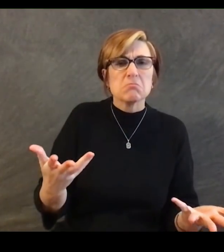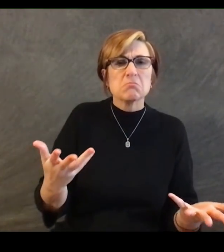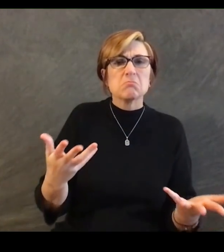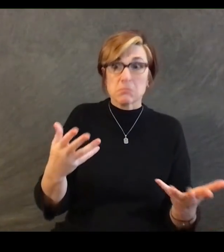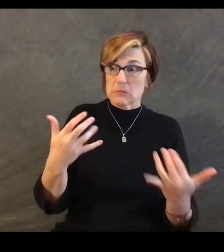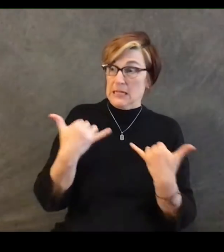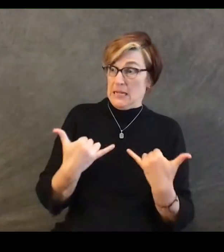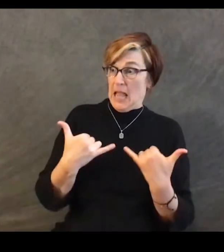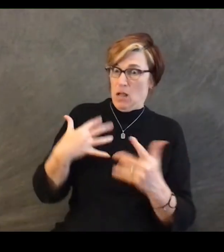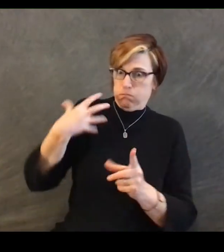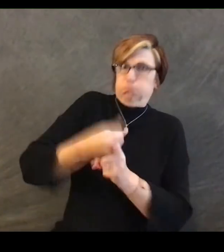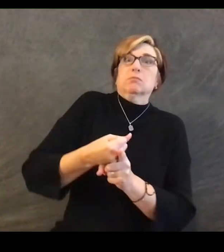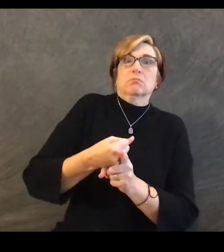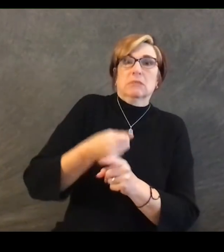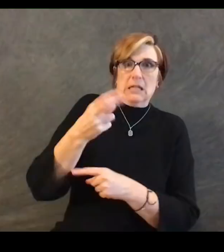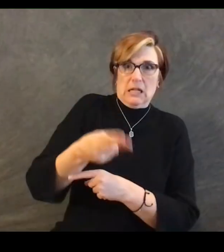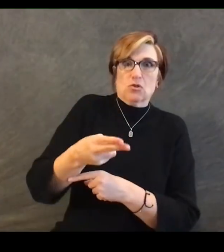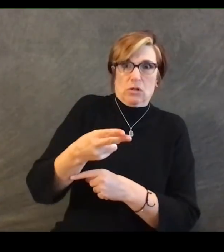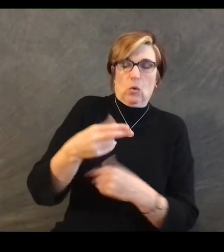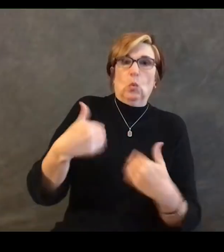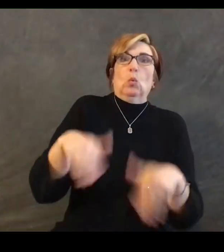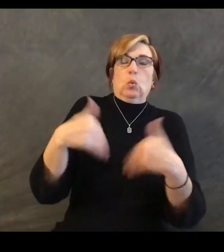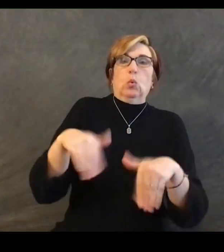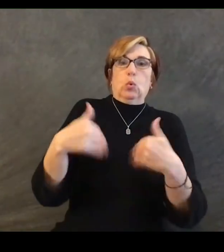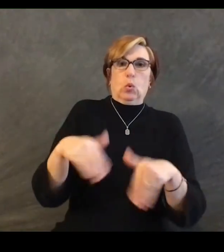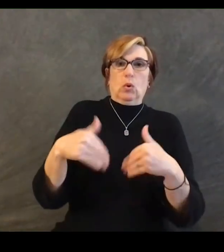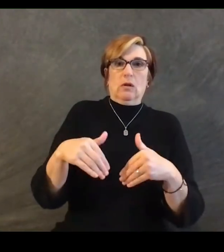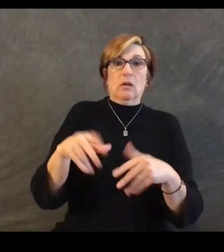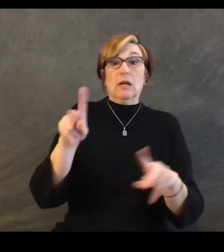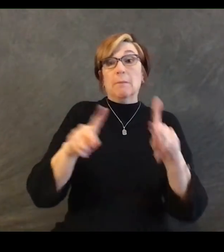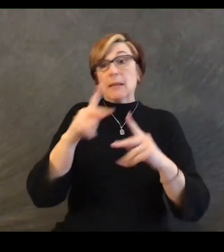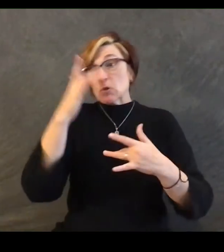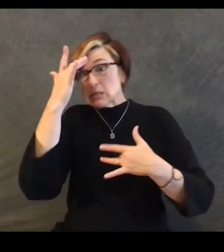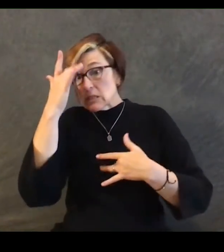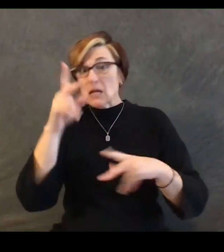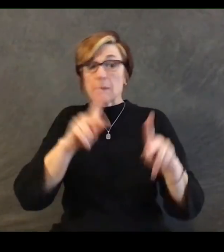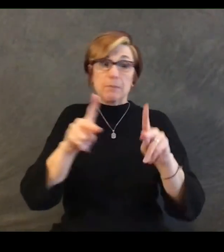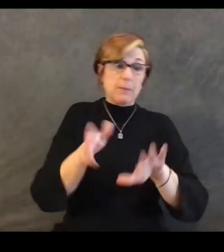inconvenient from a societal standpoint from an economic standpoint to go